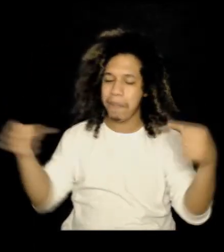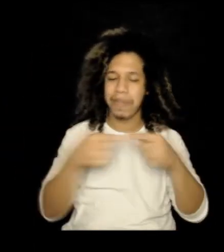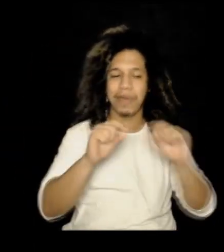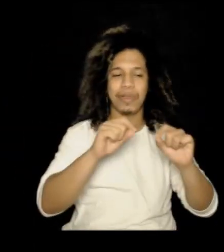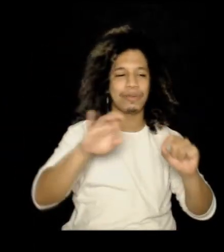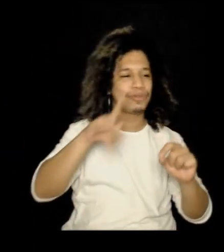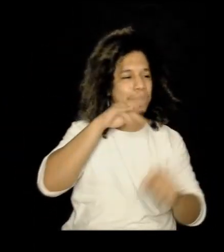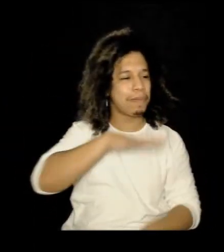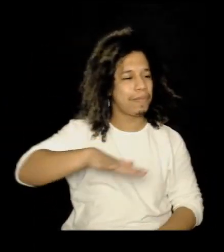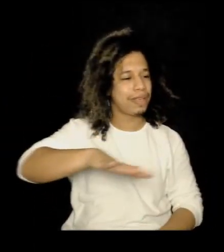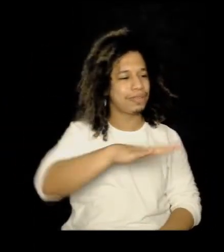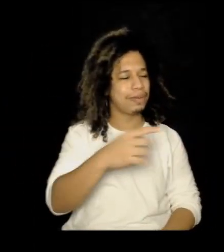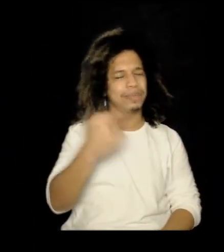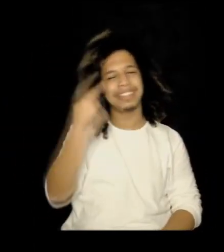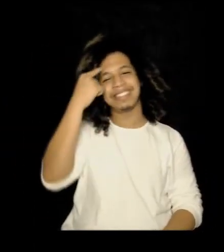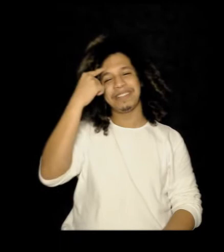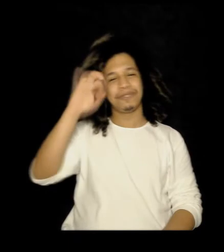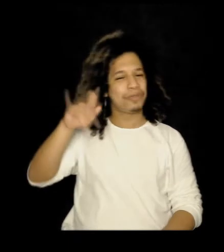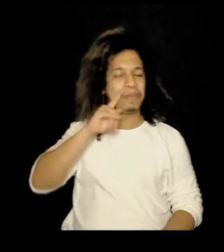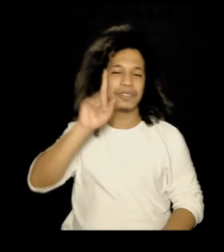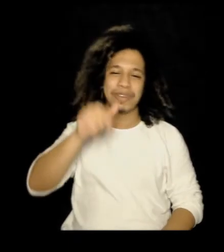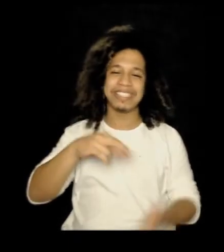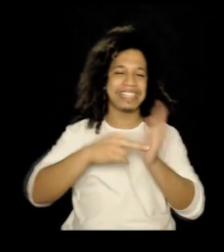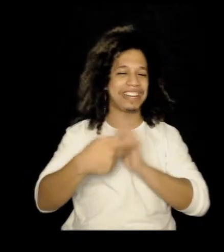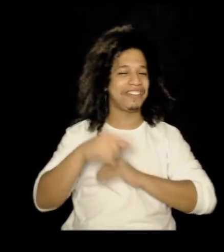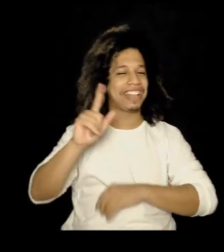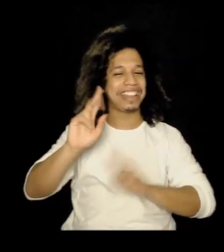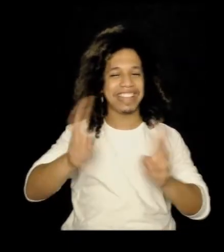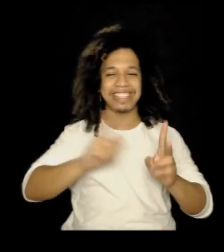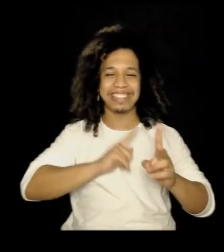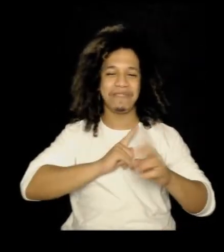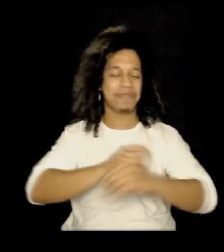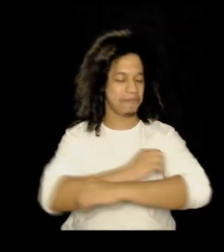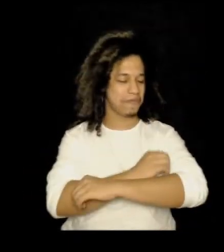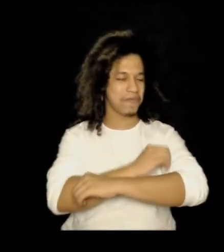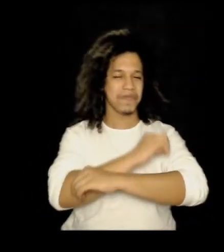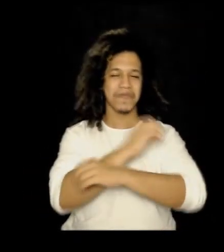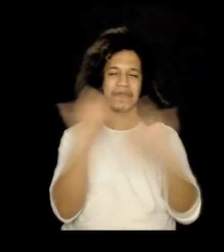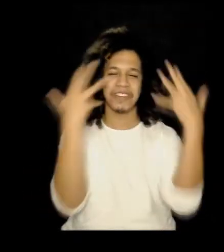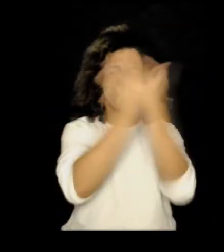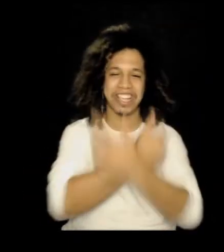in mind, it is impossible not to think about its natural beauties like the sunset and the beaches.